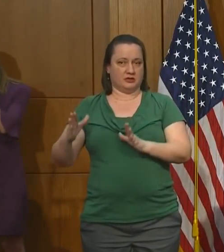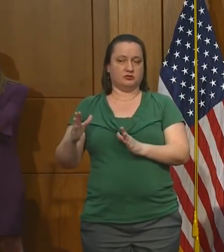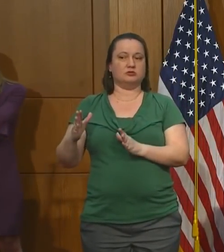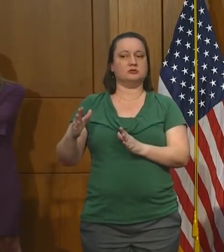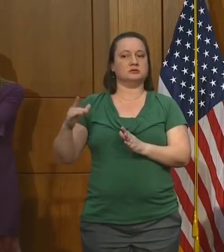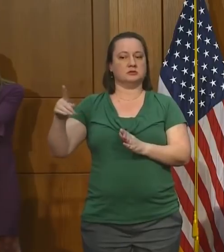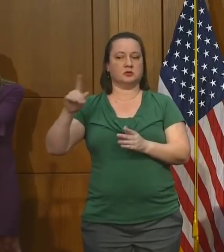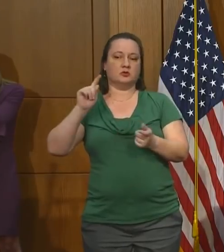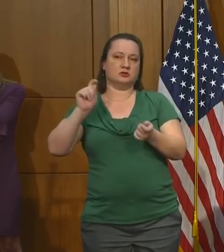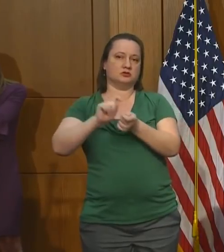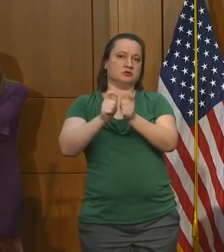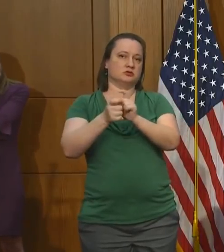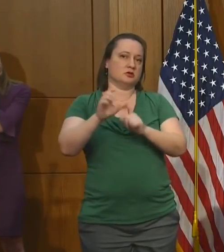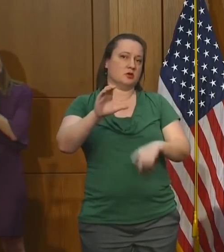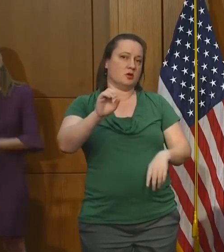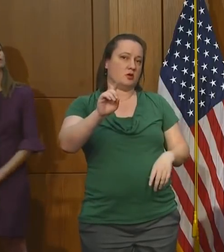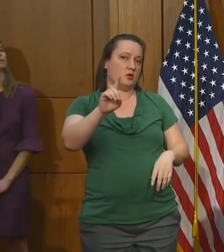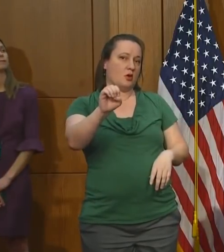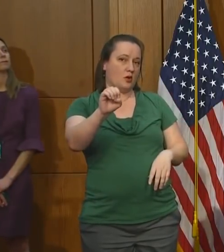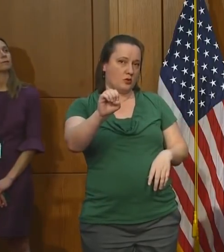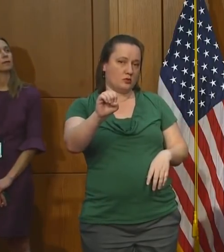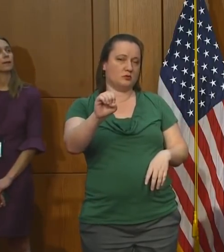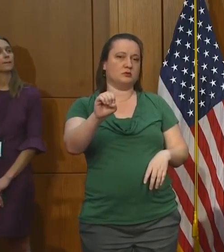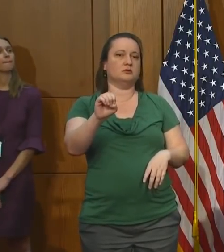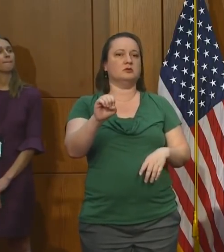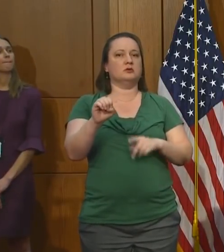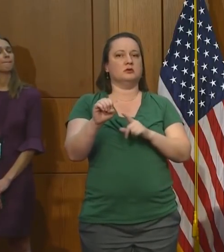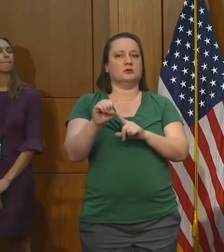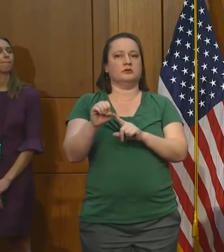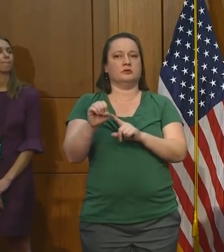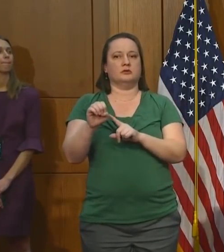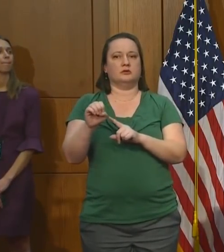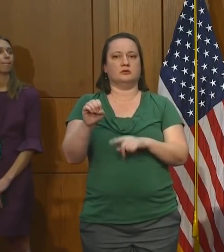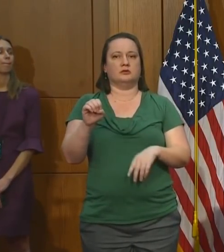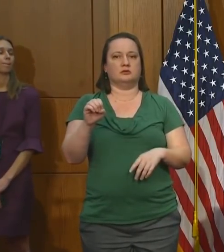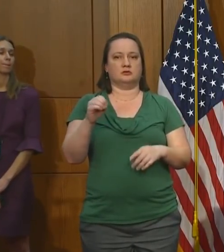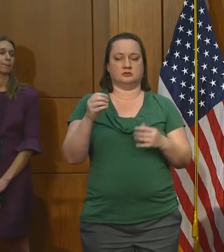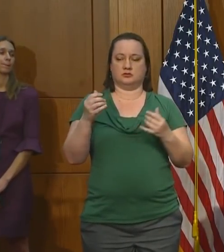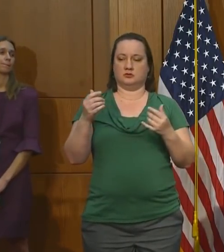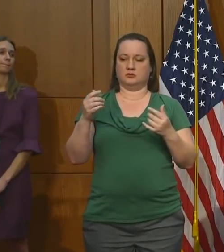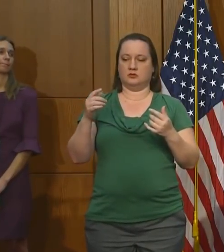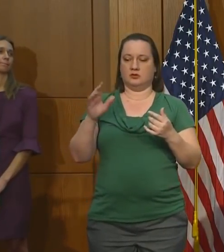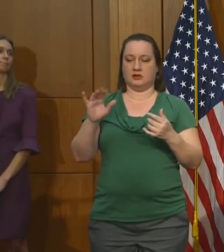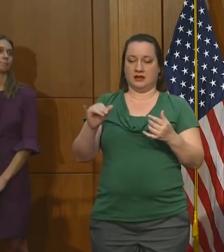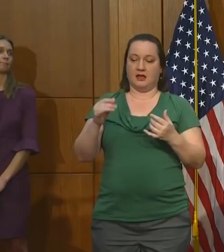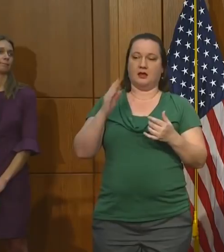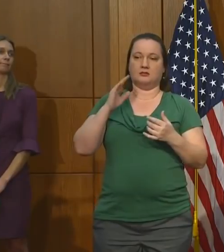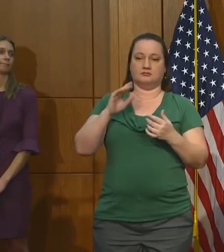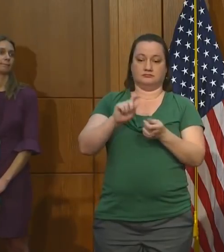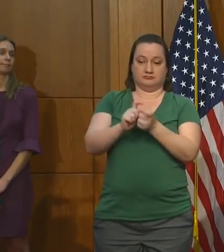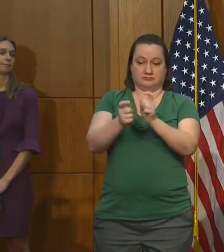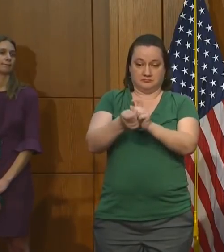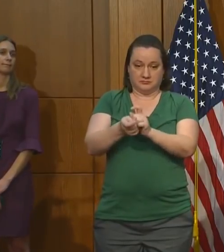QUESTION IS THAT THAT THERE'S A BILL ON THE TABLE IF YOU WILL FROM OUR LEGISLATORS THAT WE COULD THEY COULD BE INTRODUCED